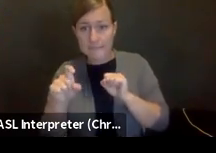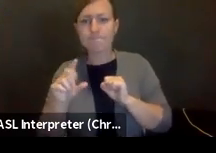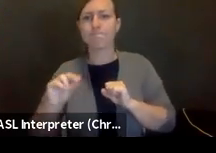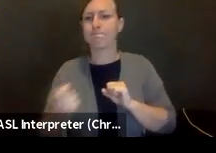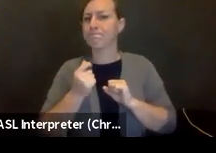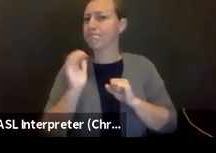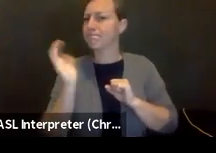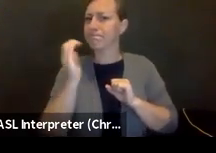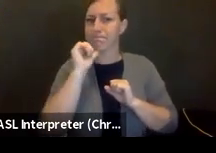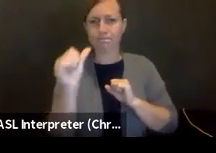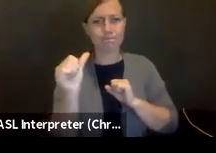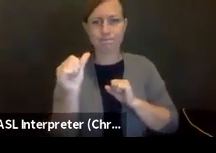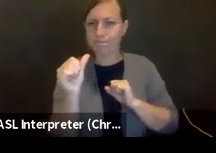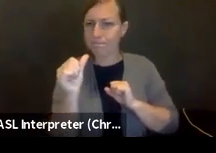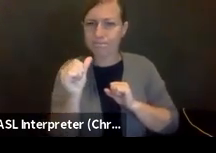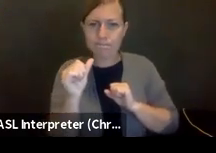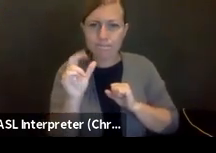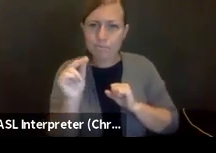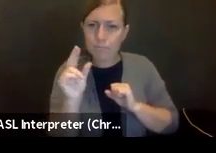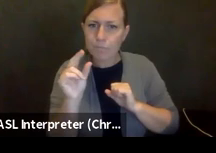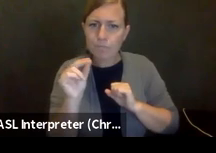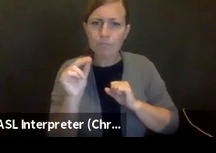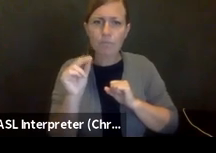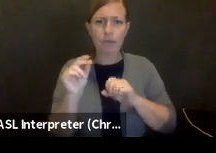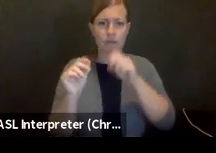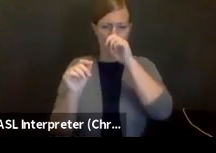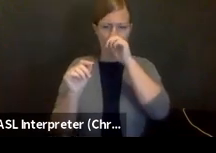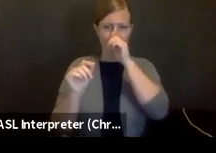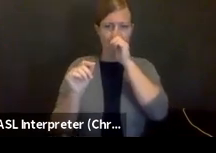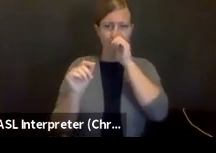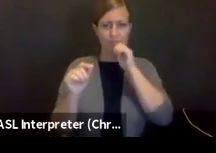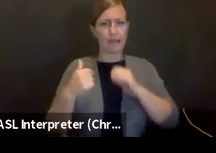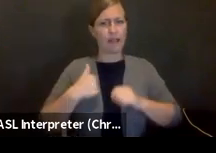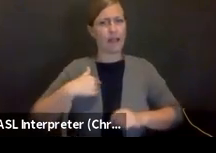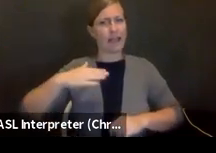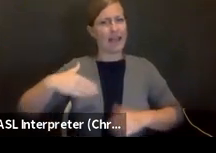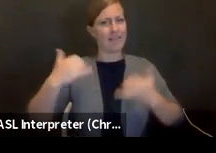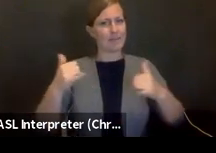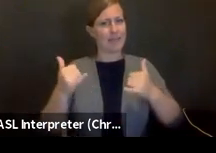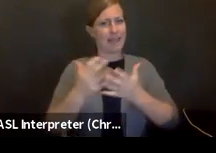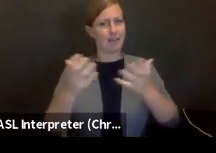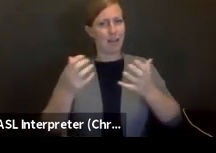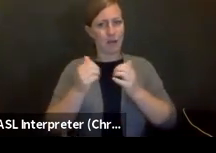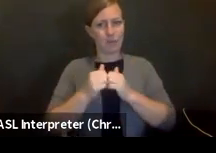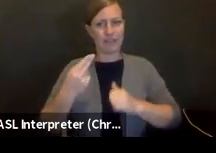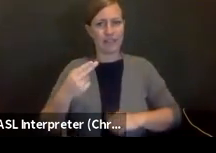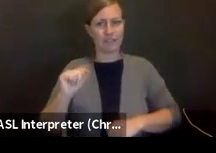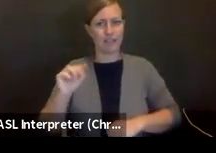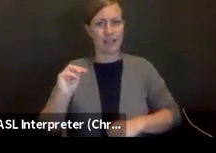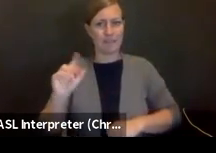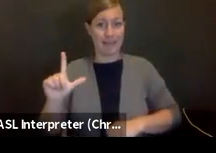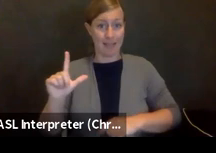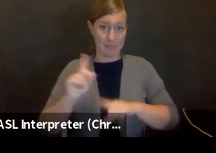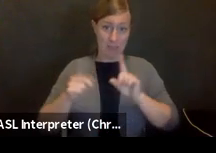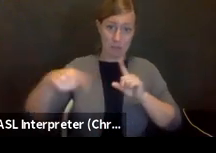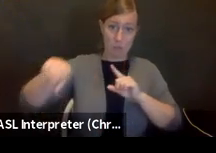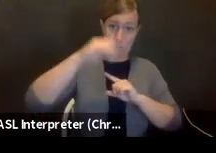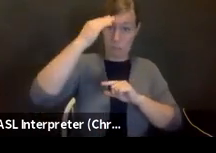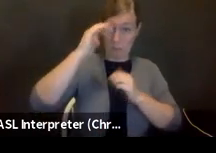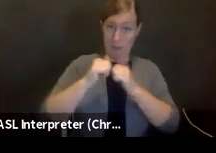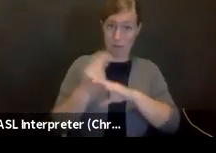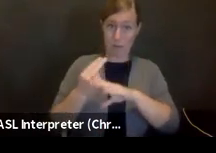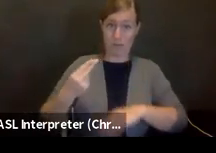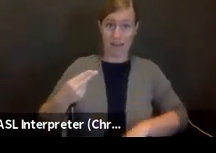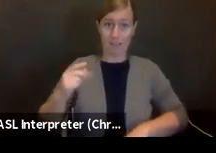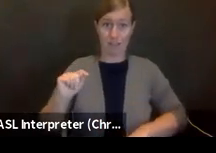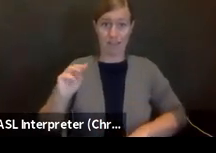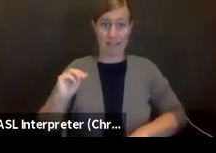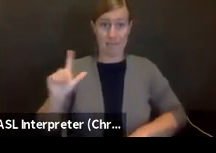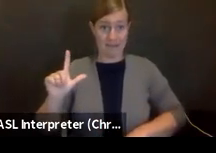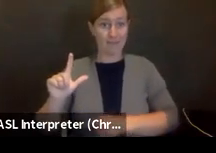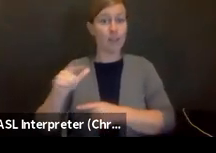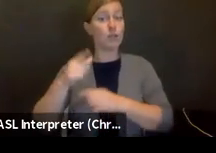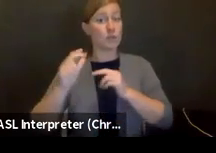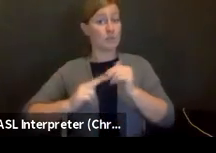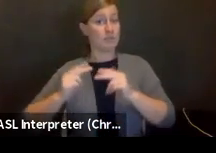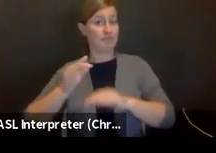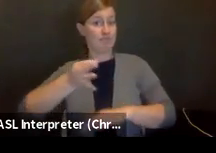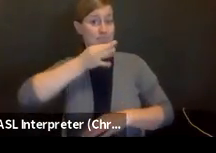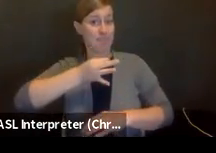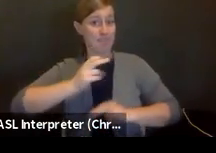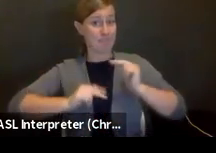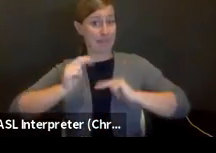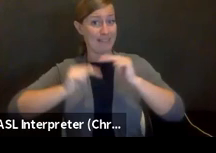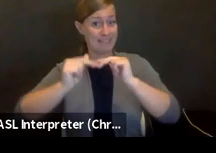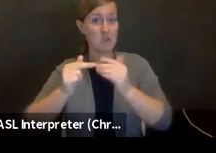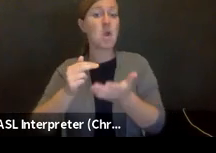ESD 189 - Amy Colburn: It's not, I believe, and this is I have not dabbled with the HTML. If you're someone that knows HTML and you're really good at building content, I believe you can do some inline stuff.